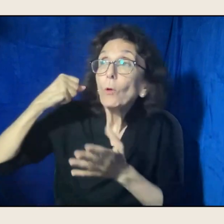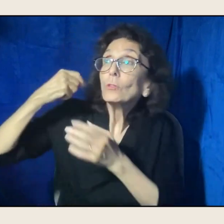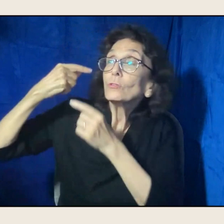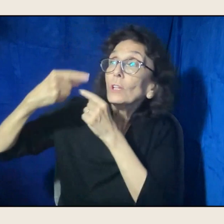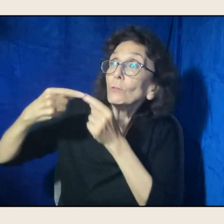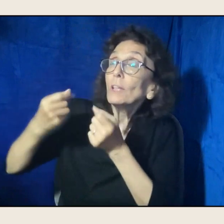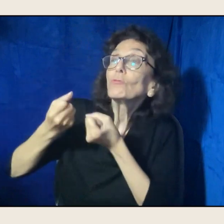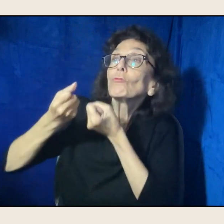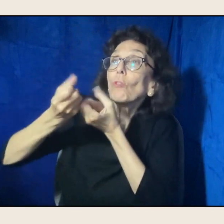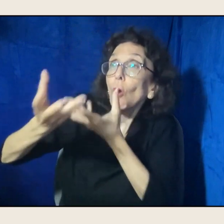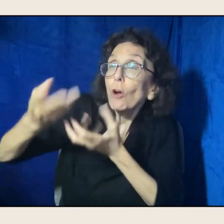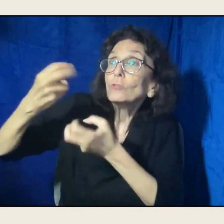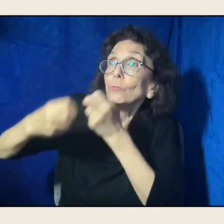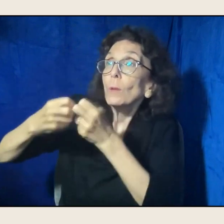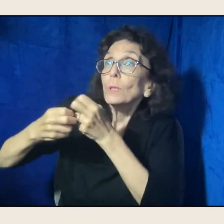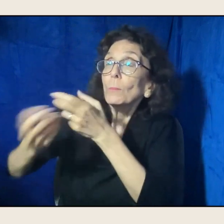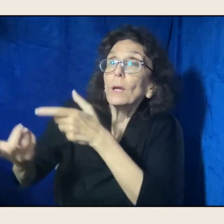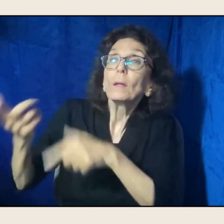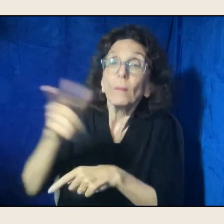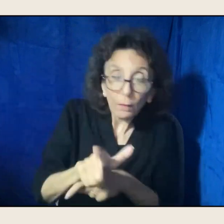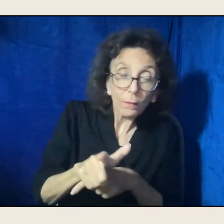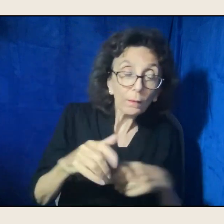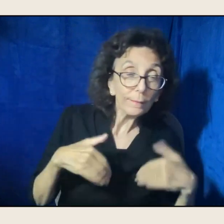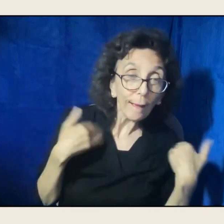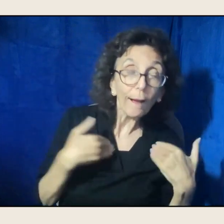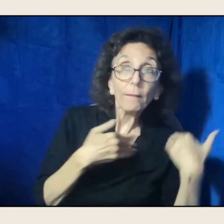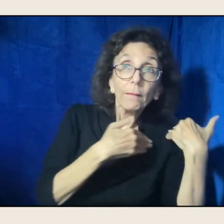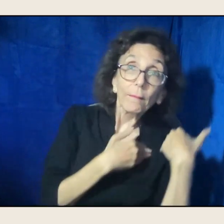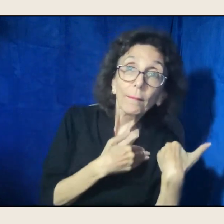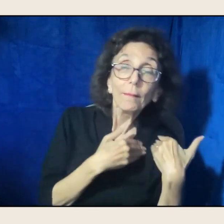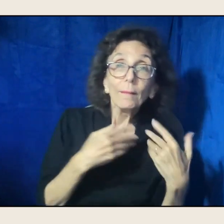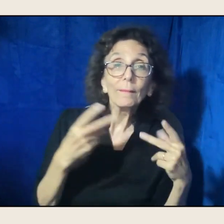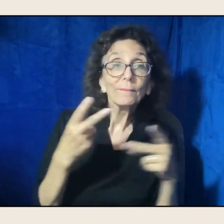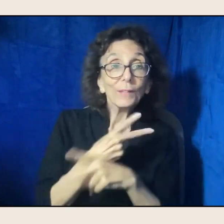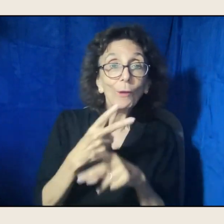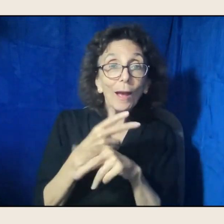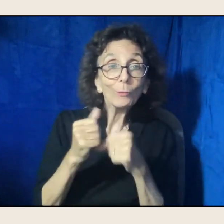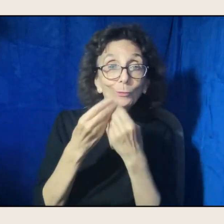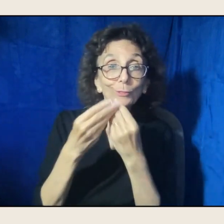and now the young people have to figure out how to solve it. But I think what we've been talking about,